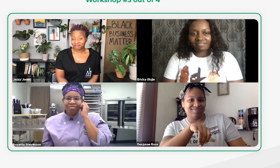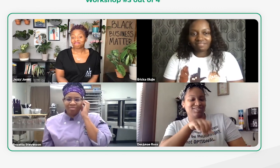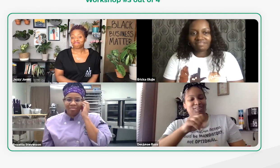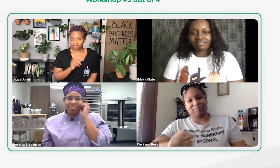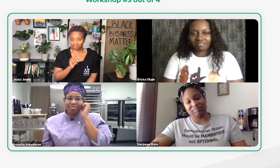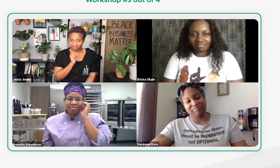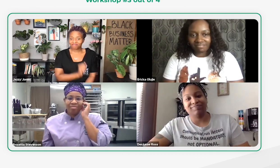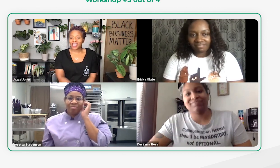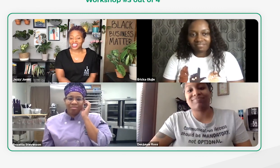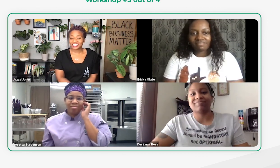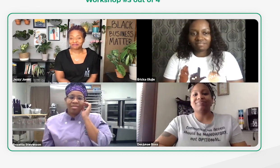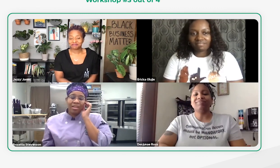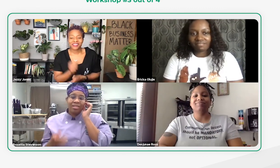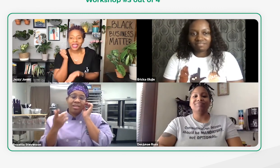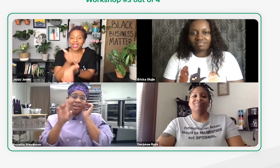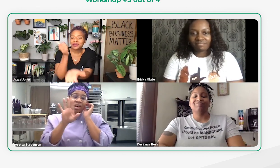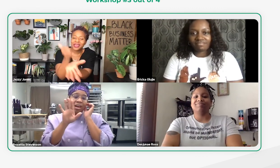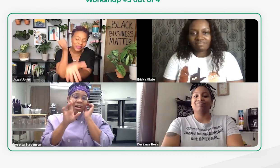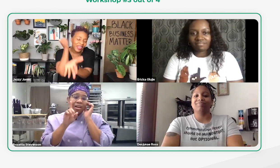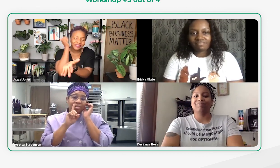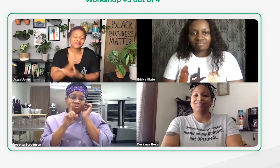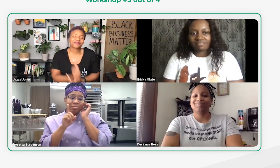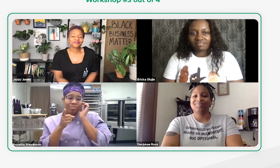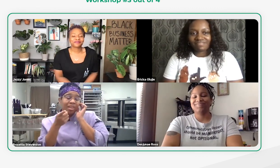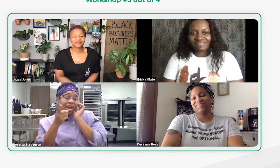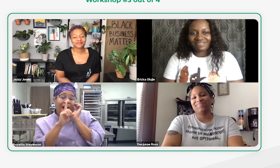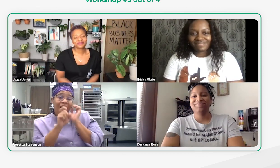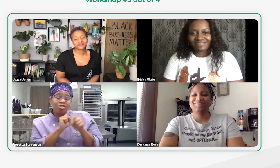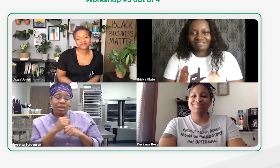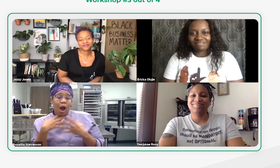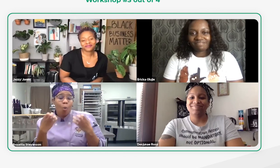we need more of this be to yes. Yes. Amen to that. >> Rosetta